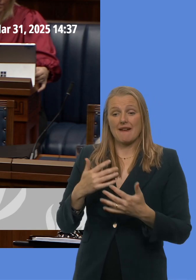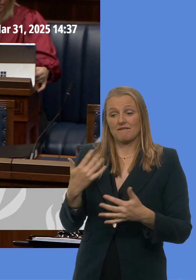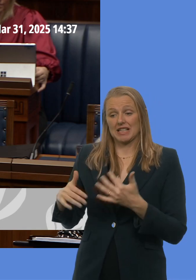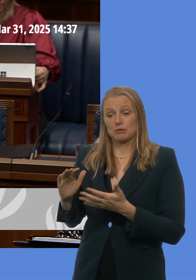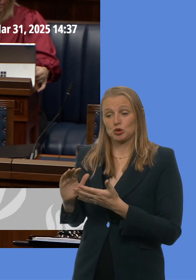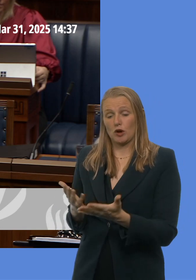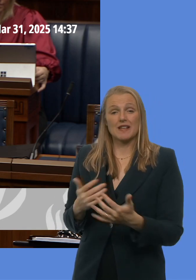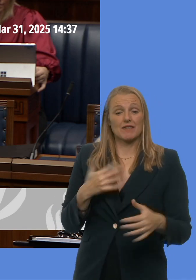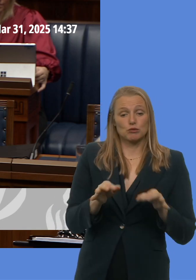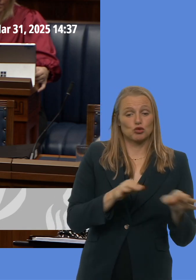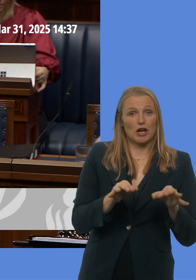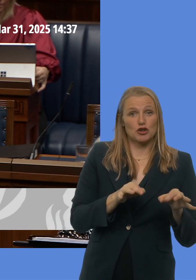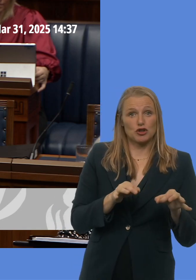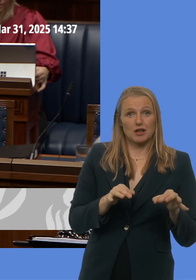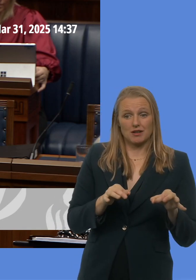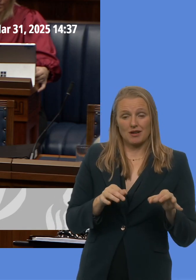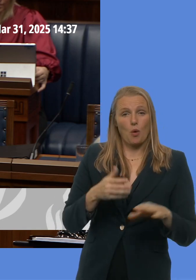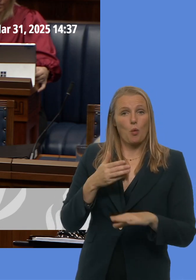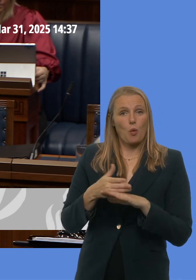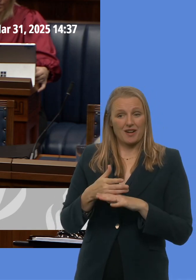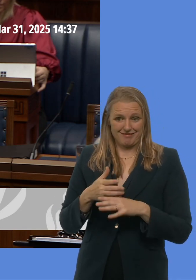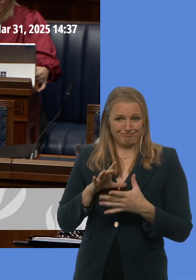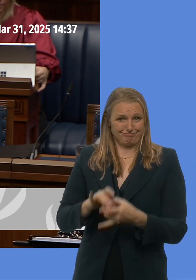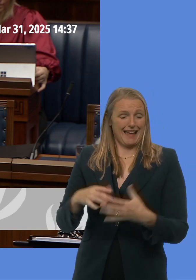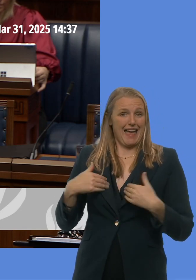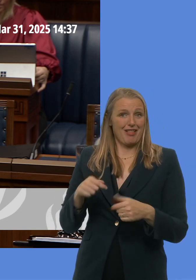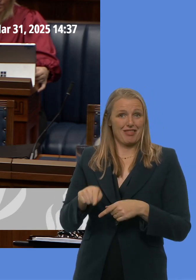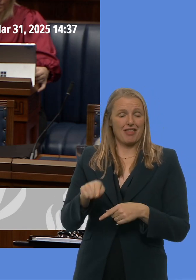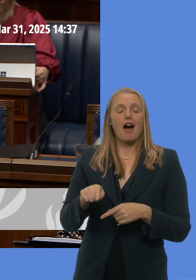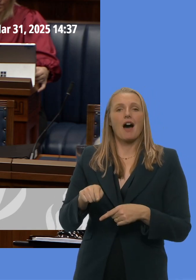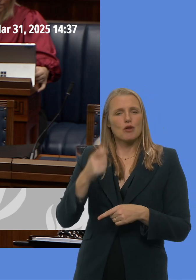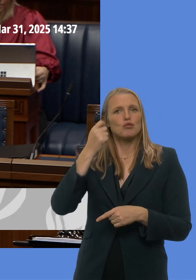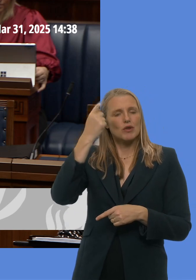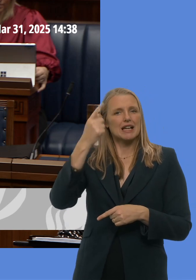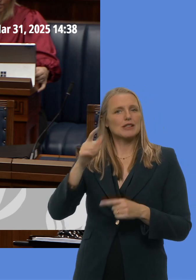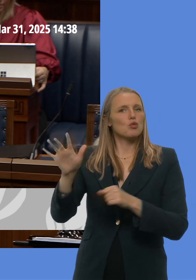victims' strategy, working with health, that very much gave rise to that regional trauma network.